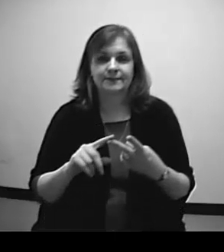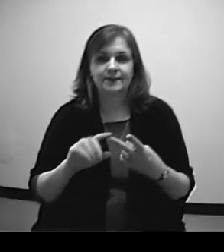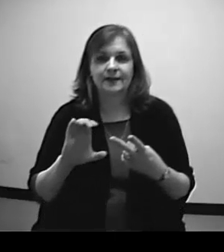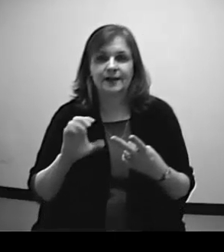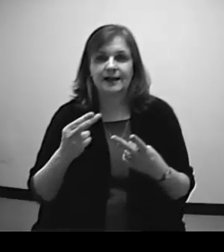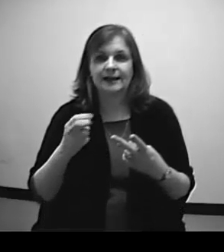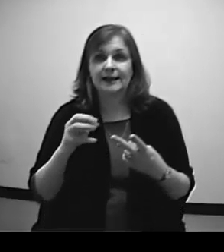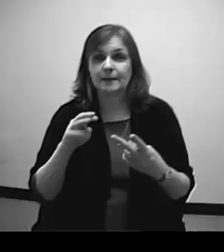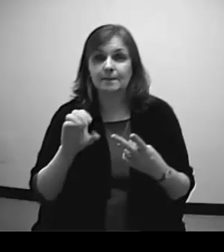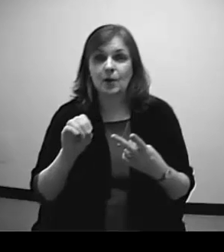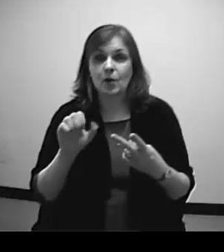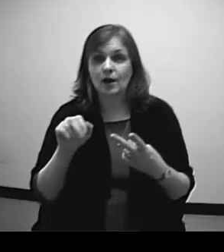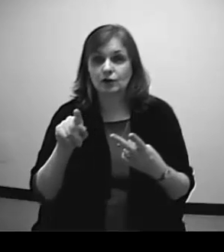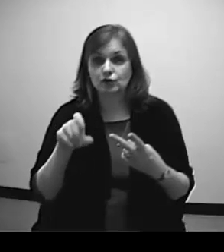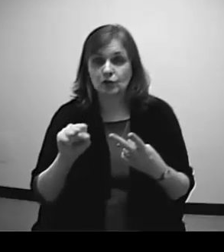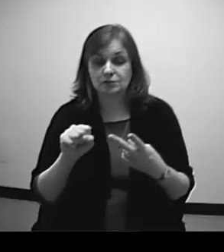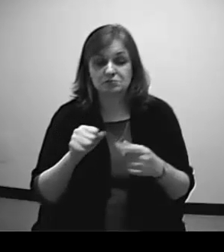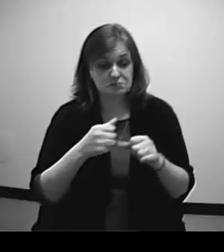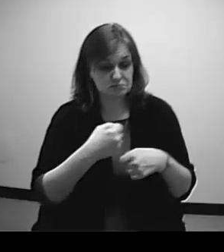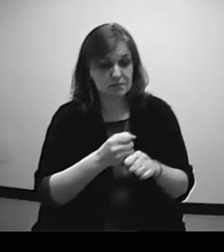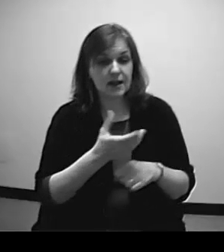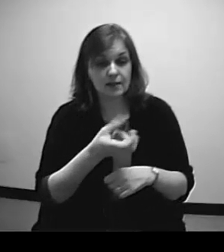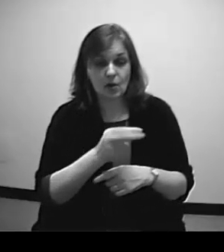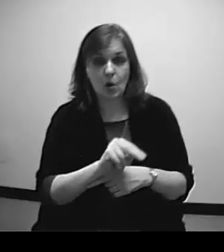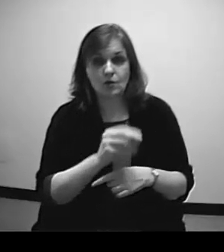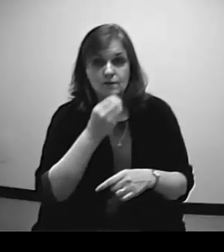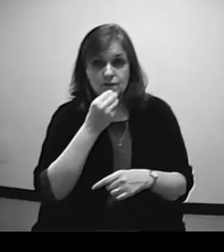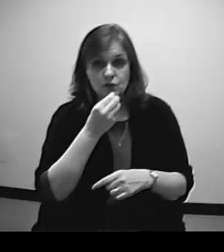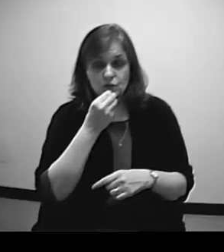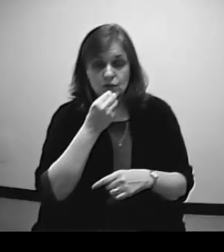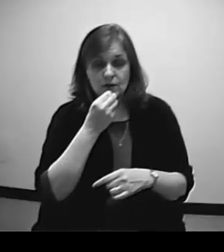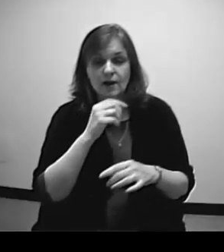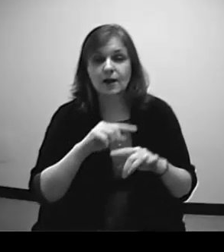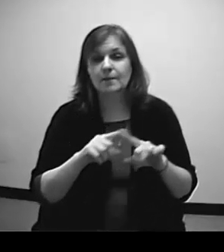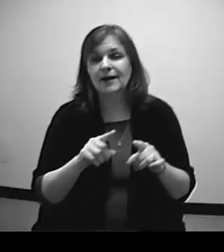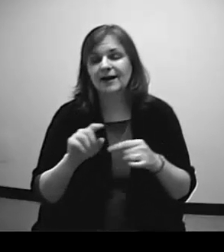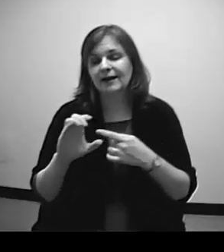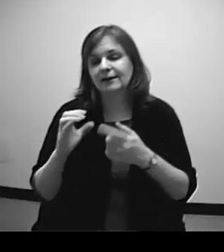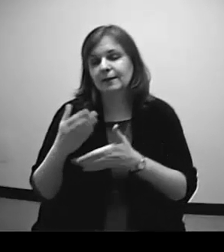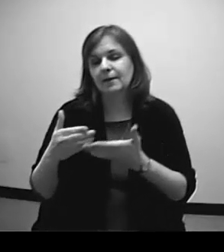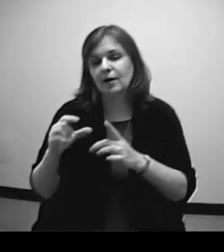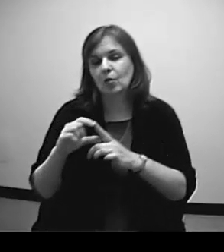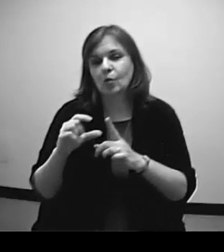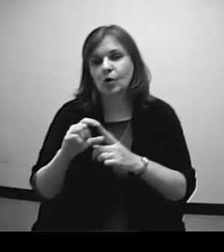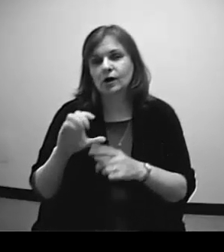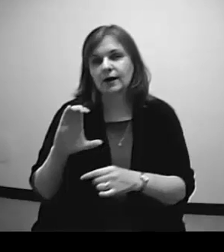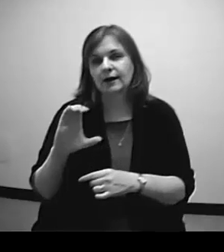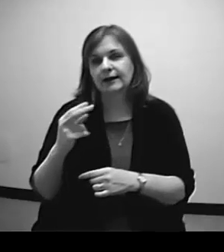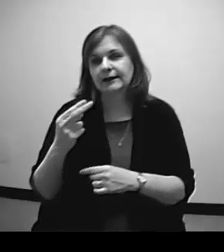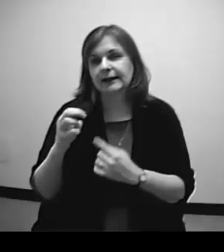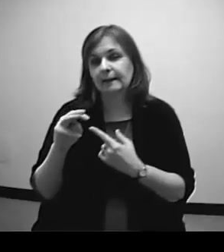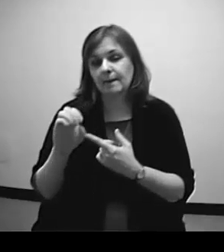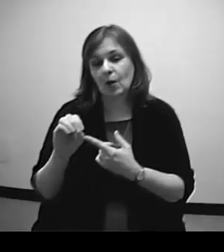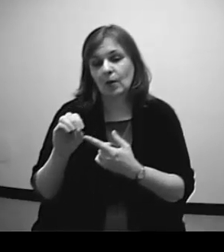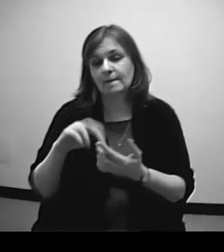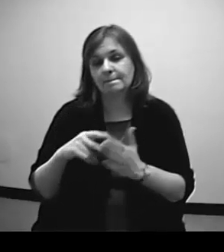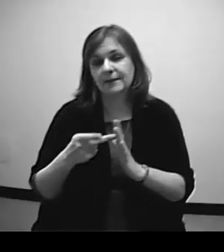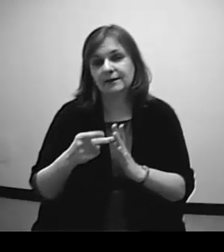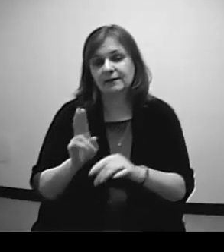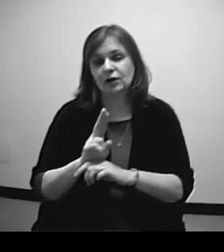Chemoautotrophs on the other hand - they are still making their own food because they are autotrophs. The "chemo" part of it